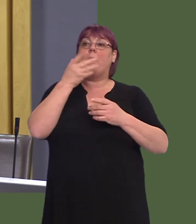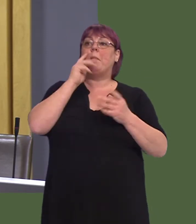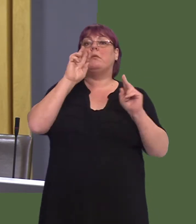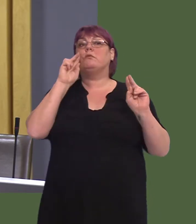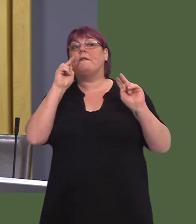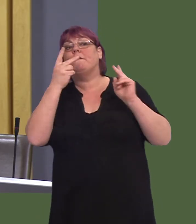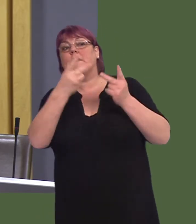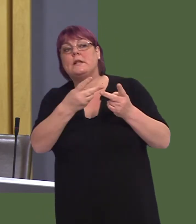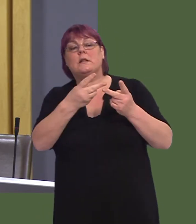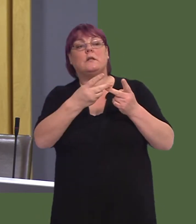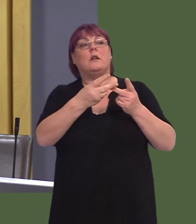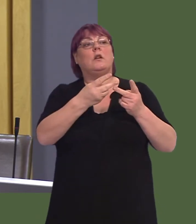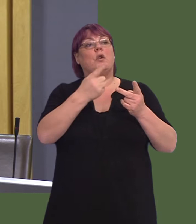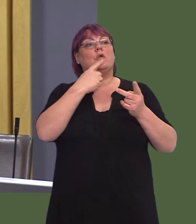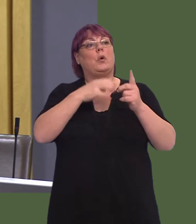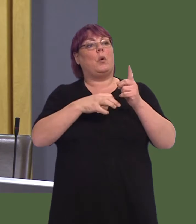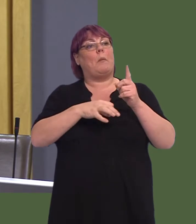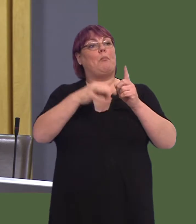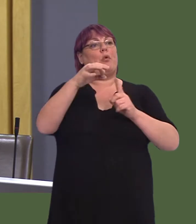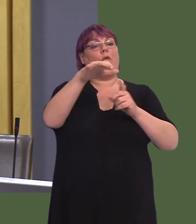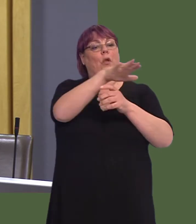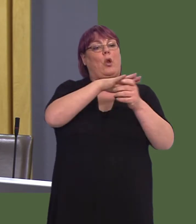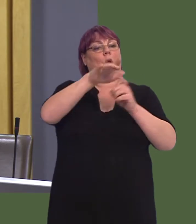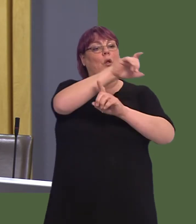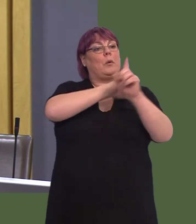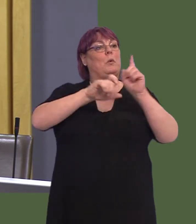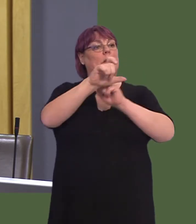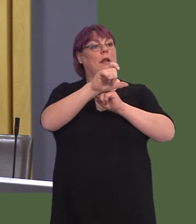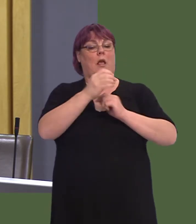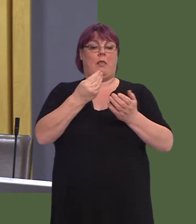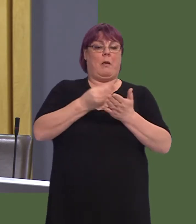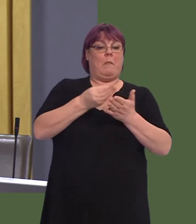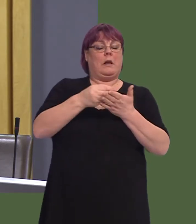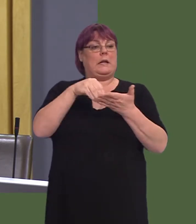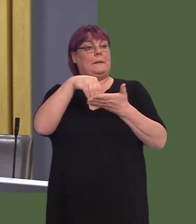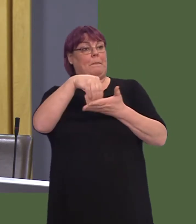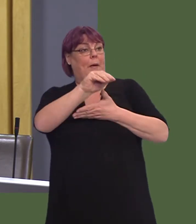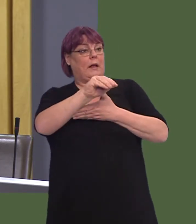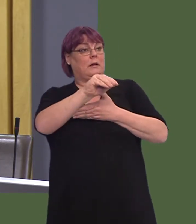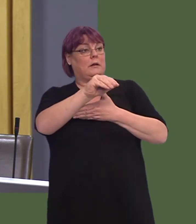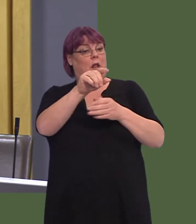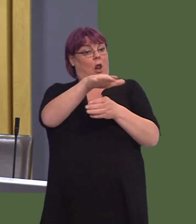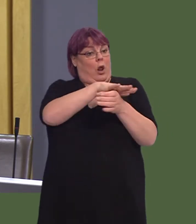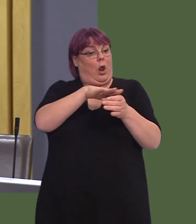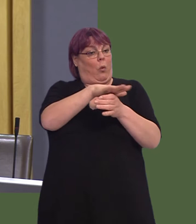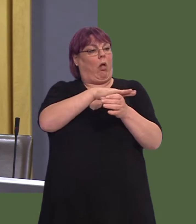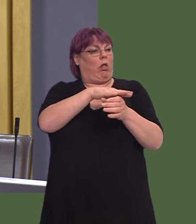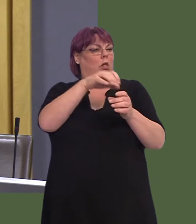to enhance that local community and to spend their money very, very locally, without harming